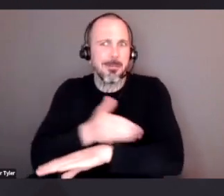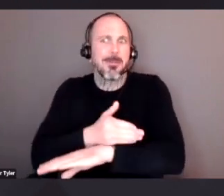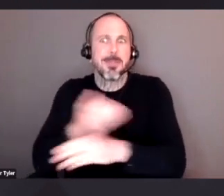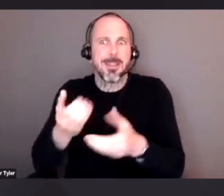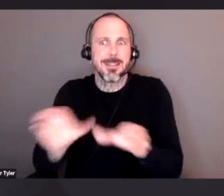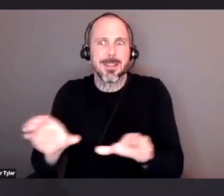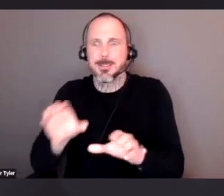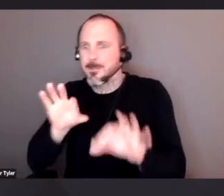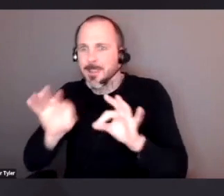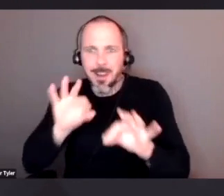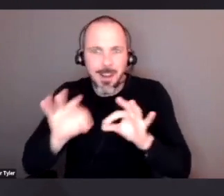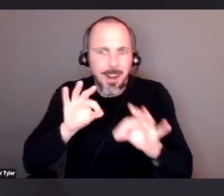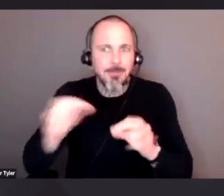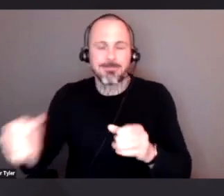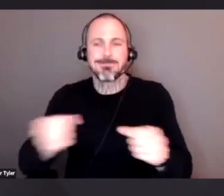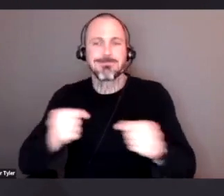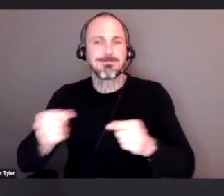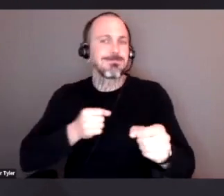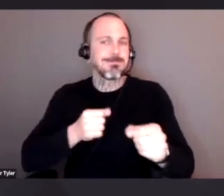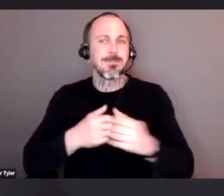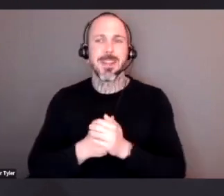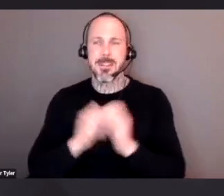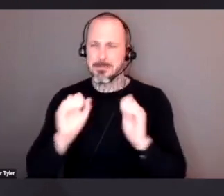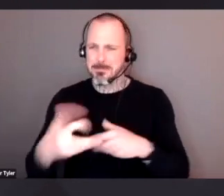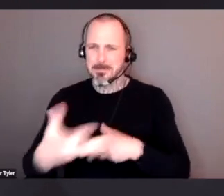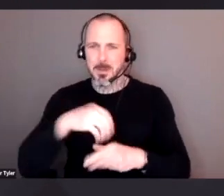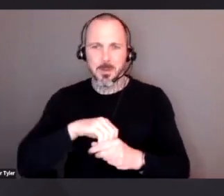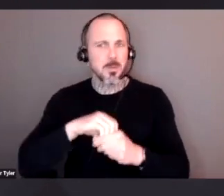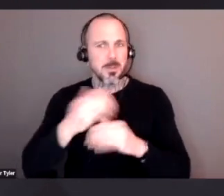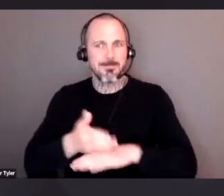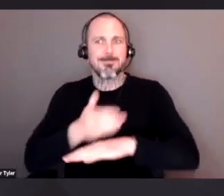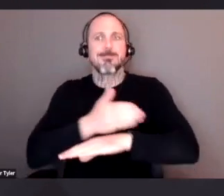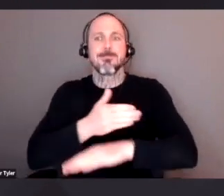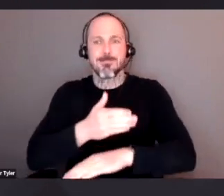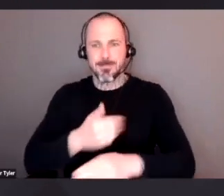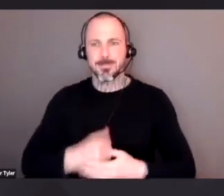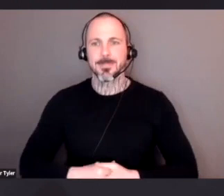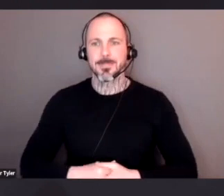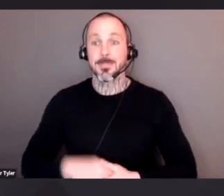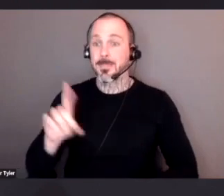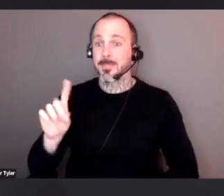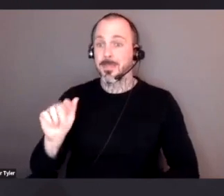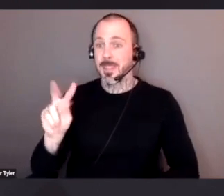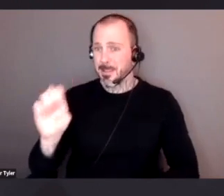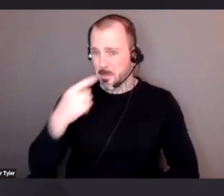Dave, would you like to share some of your thoughts and insights about how businesses benefit from diversity and inclusion?